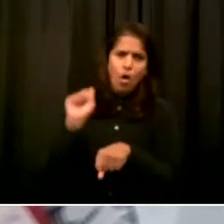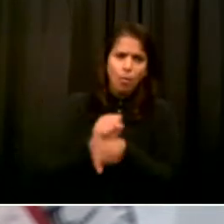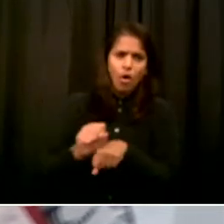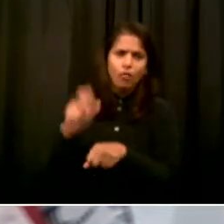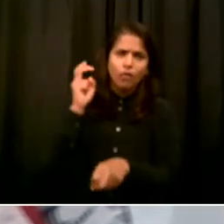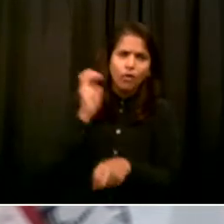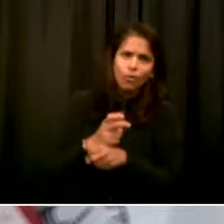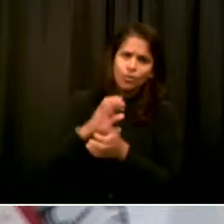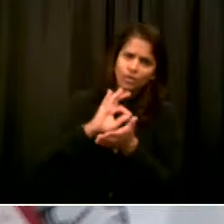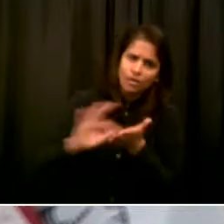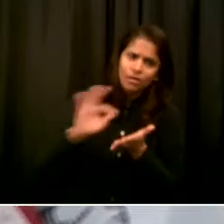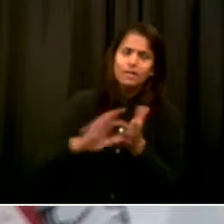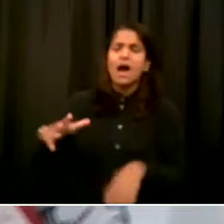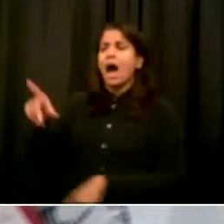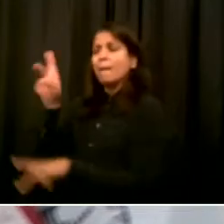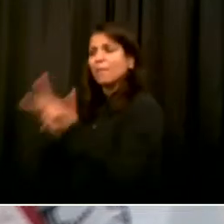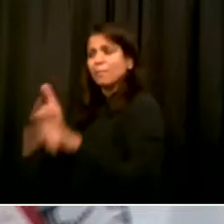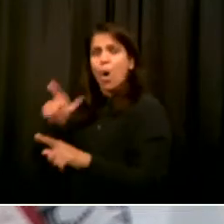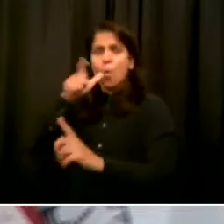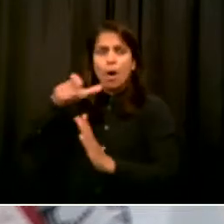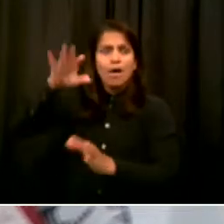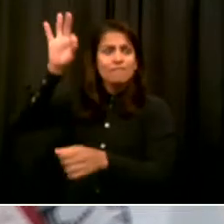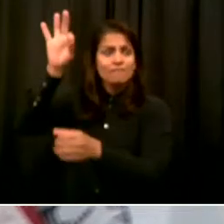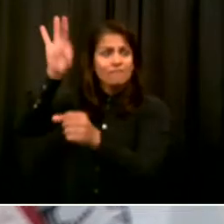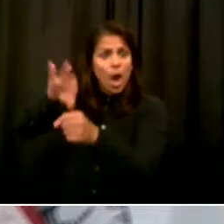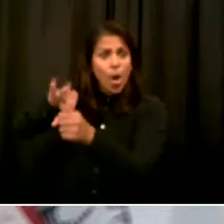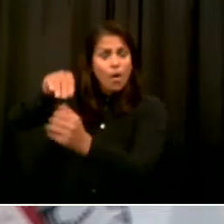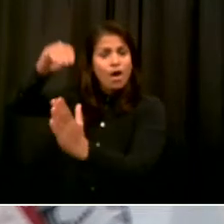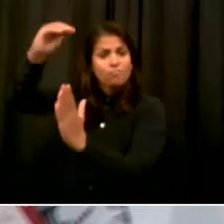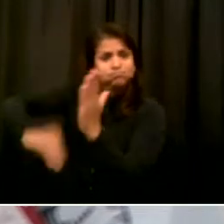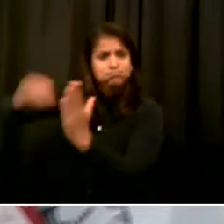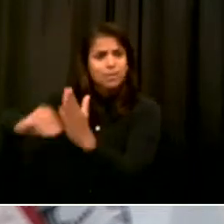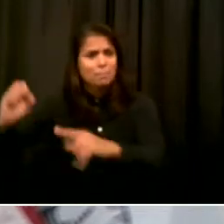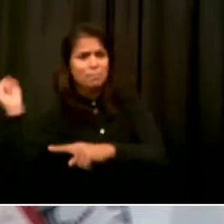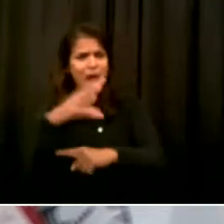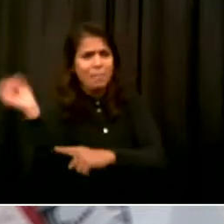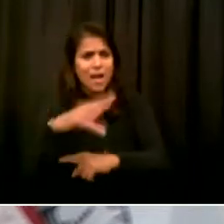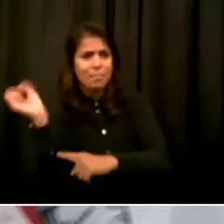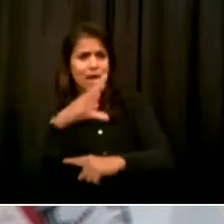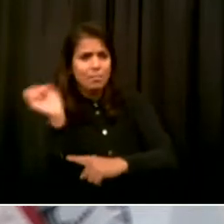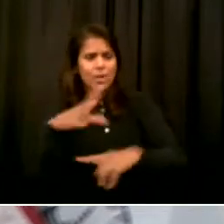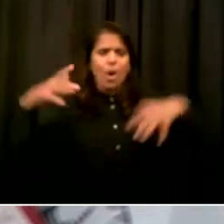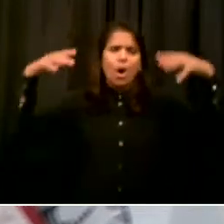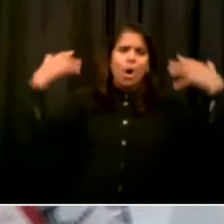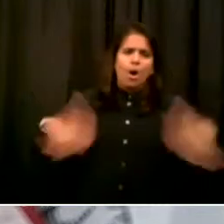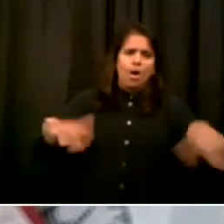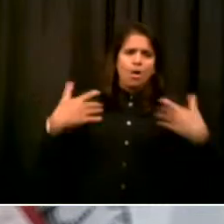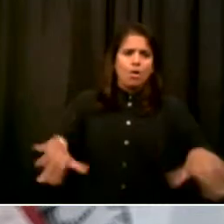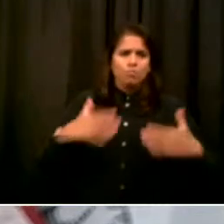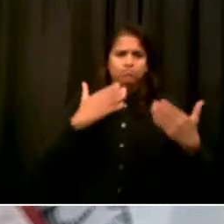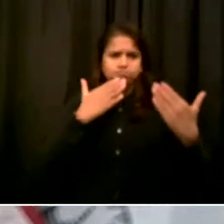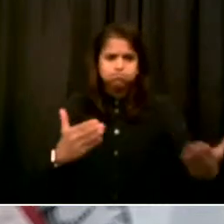OBVIOUSLY IN A METICULOUS MANNER COUNTING BALLOTS OF ALL